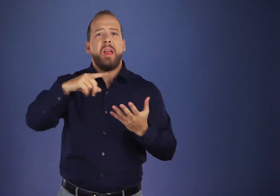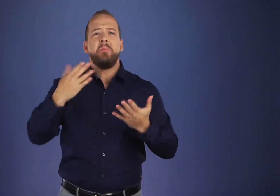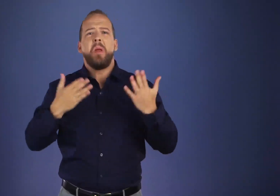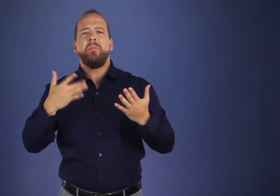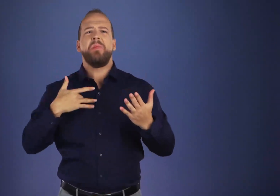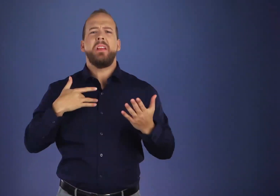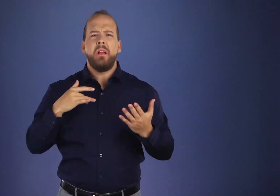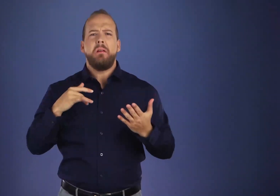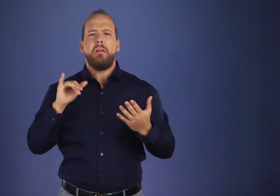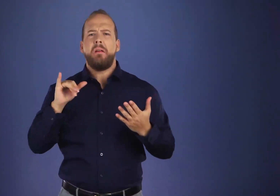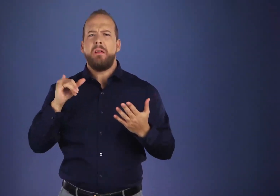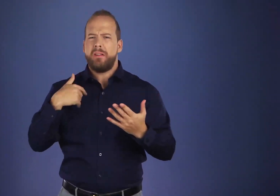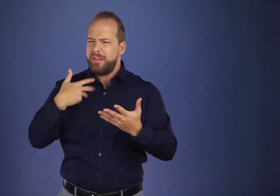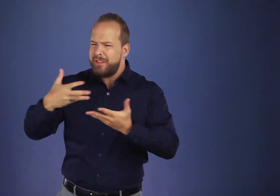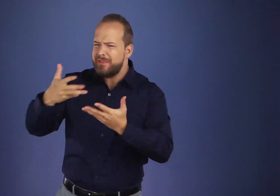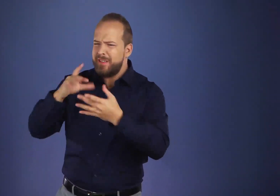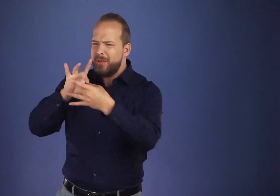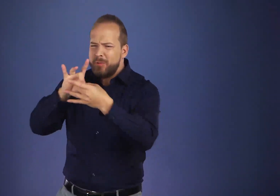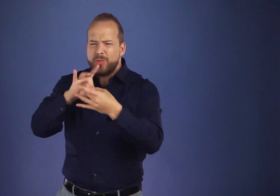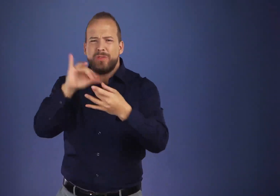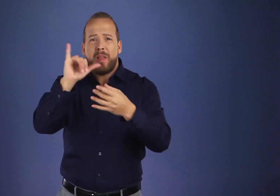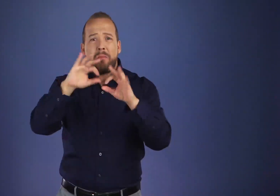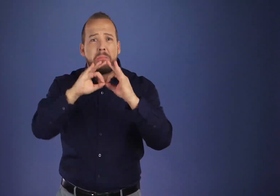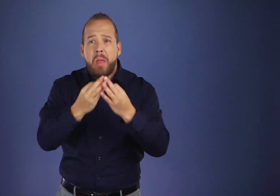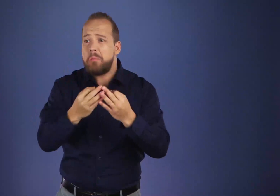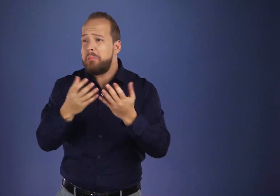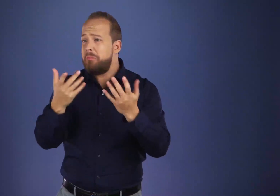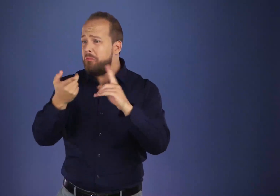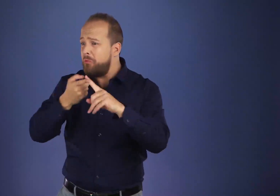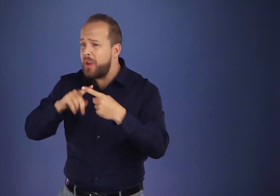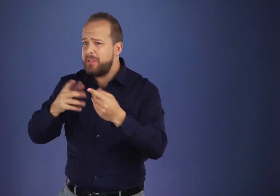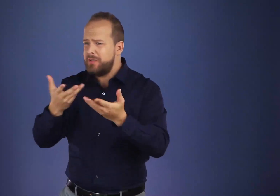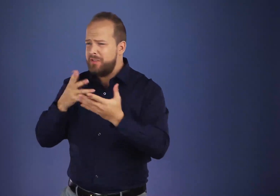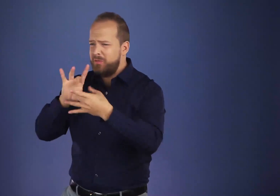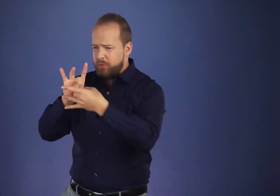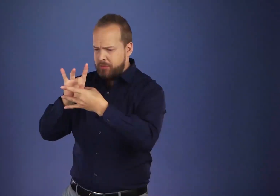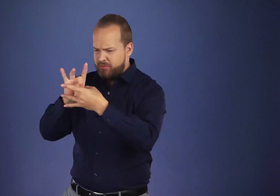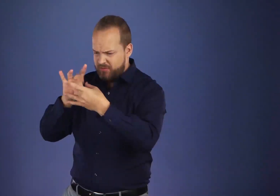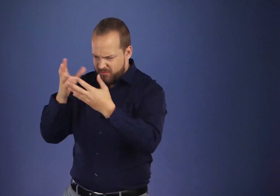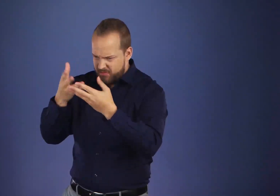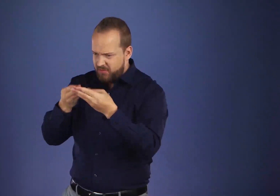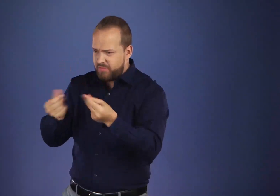and panic takes over when he thinks of all the bridges to safety that alcohol burned behind him.